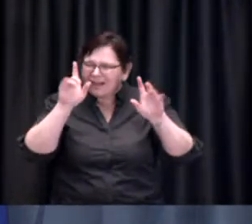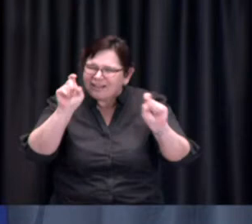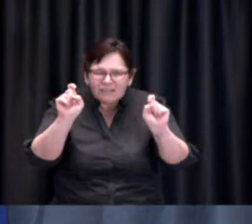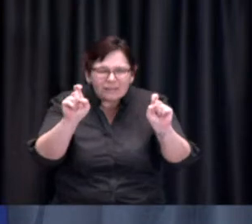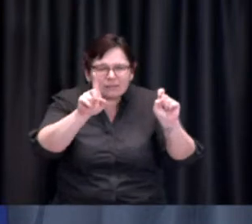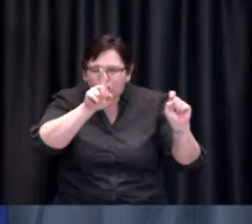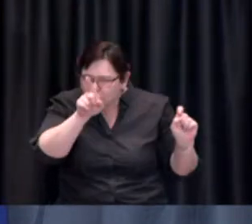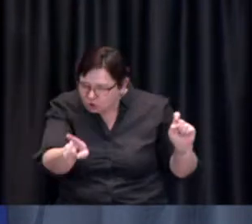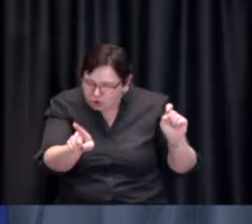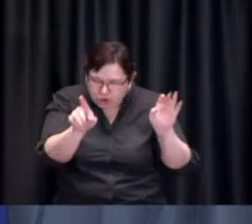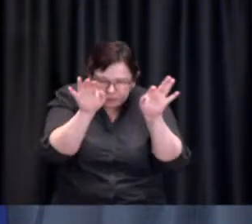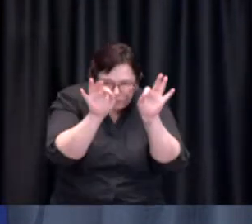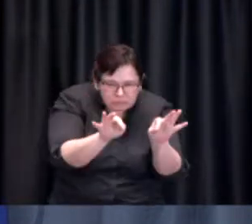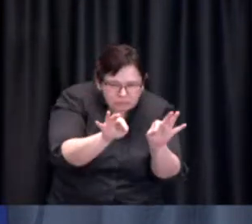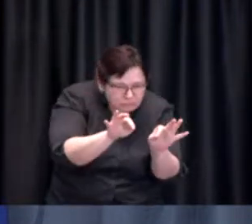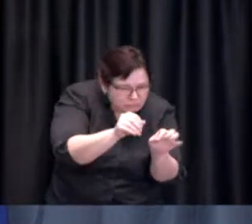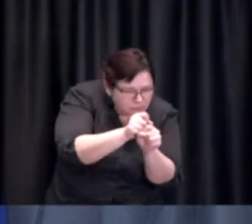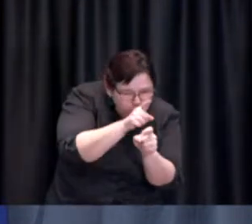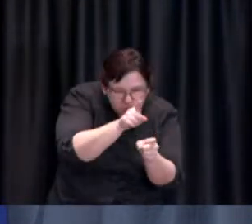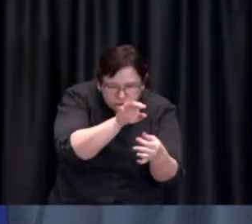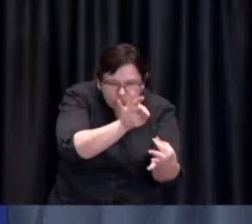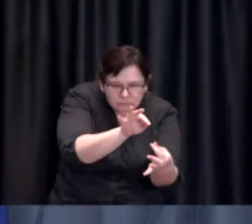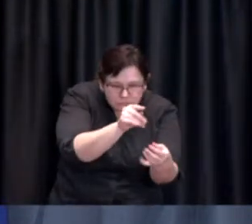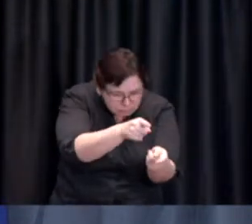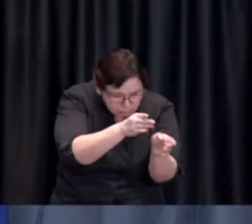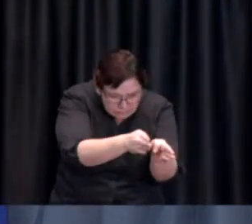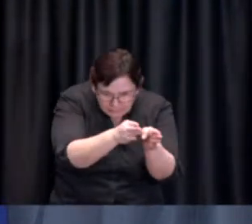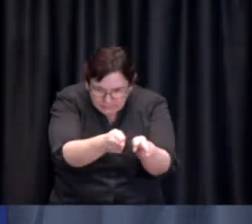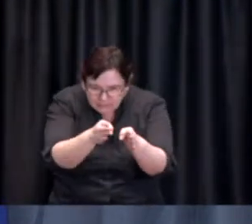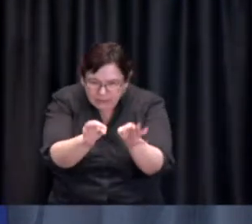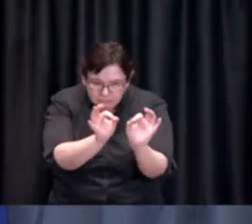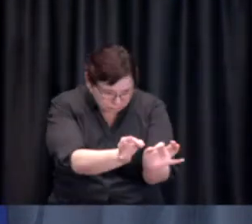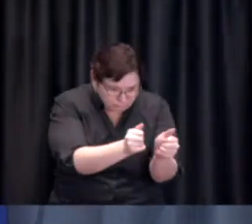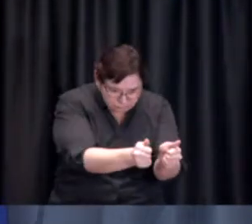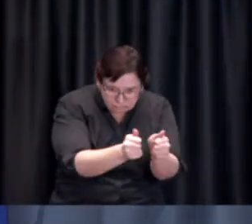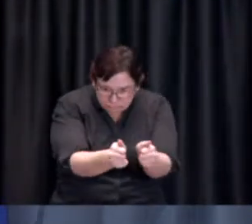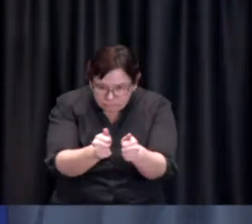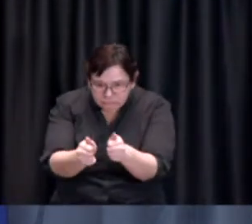lockdown later and I think I began my remarks today by thanking people for their cooperation